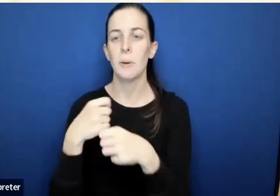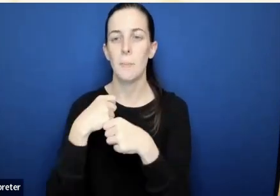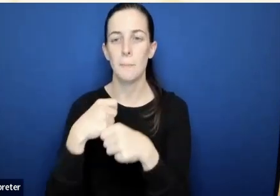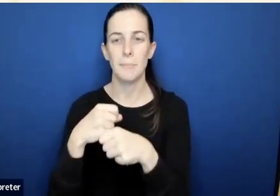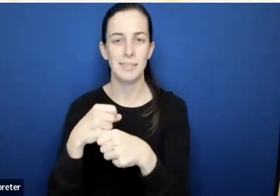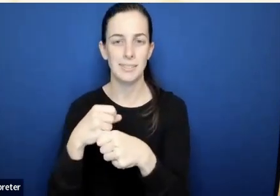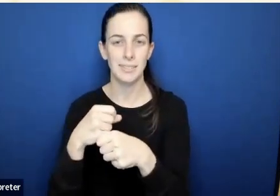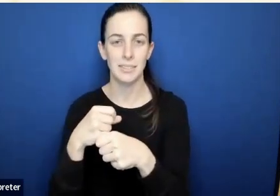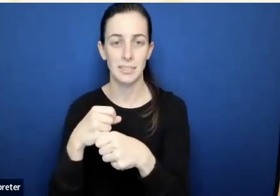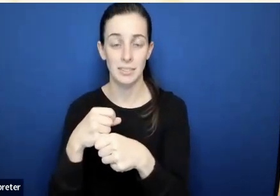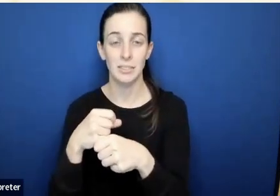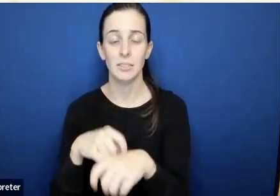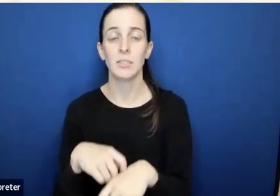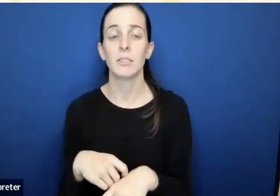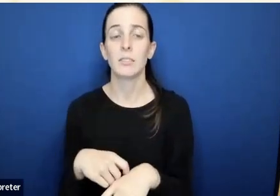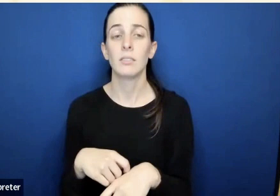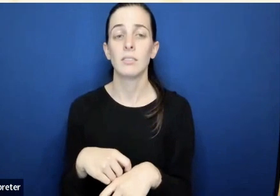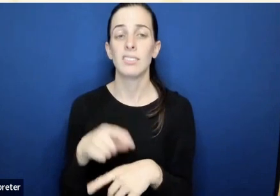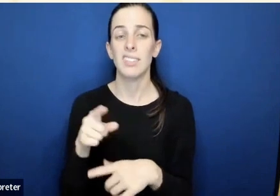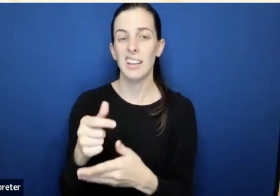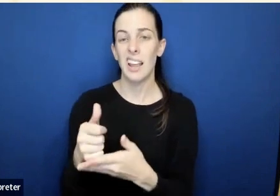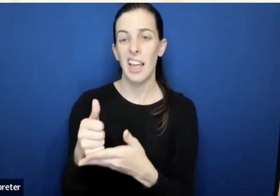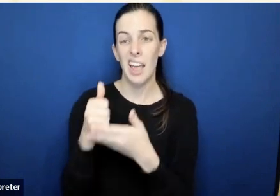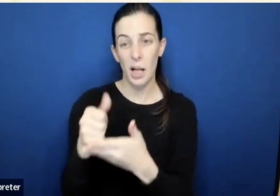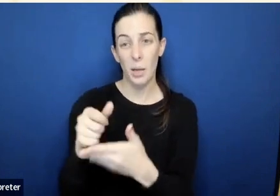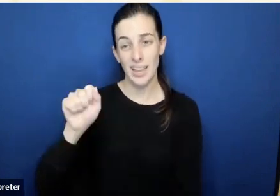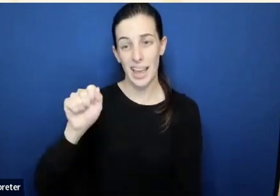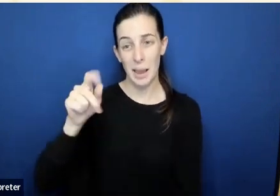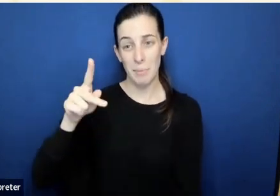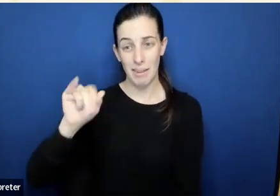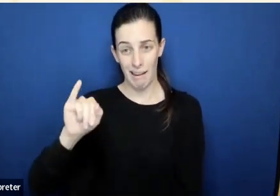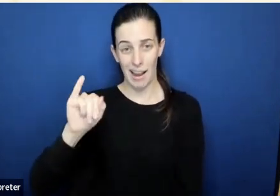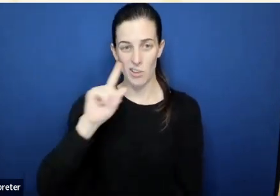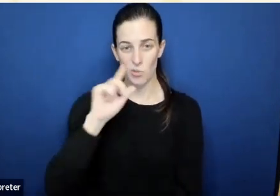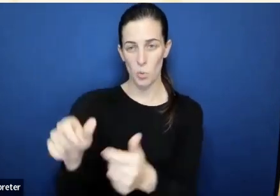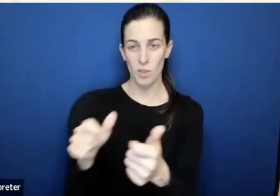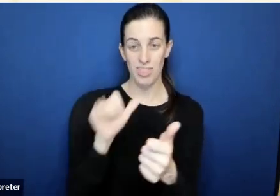This, in turn, helps Accessibility API to pass that information to assistive technologies.